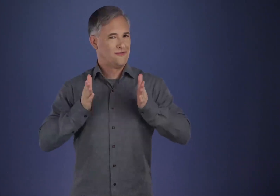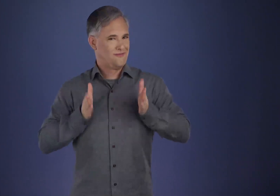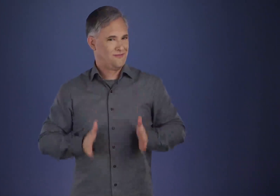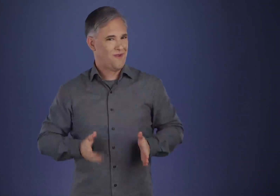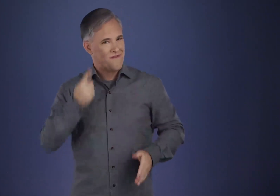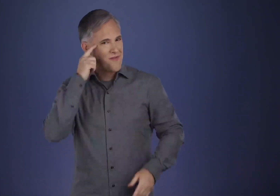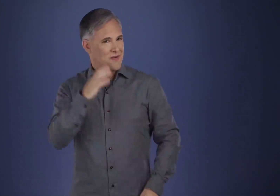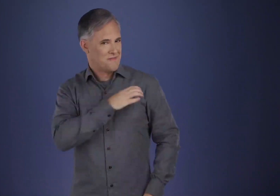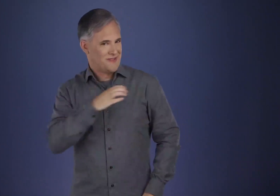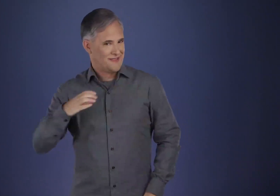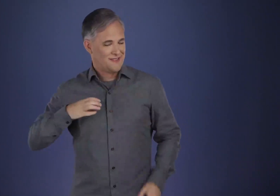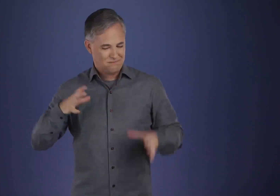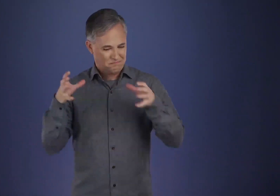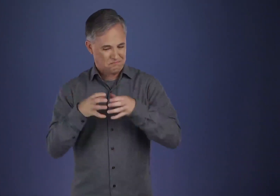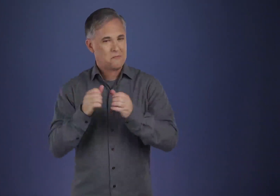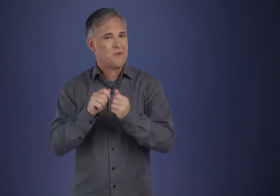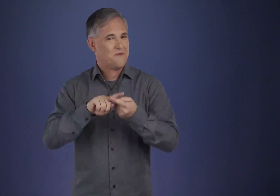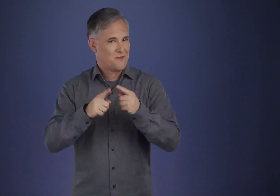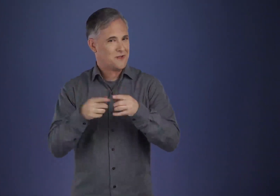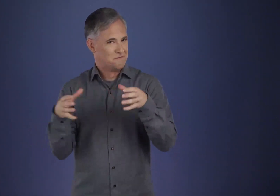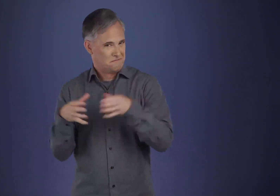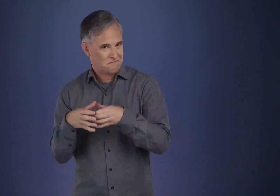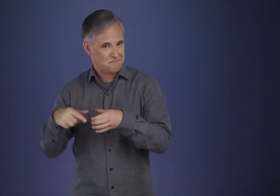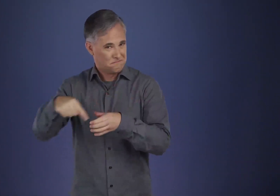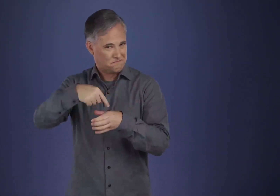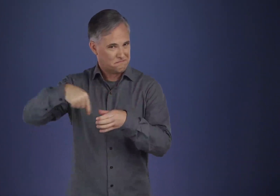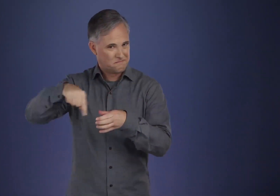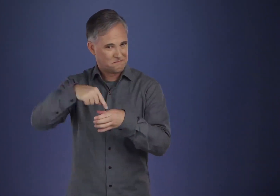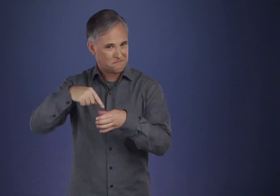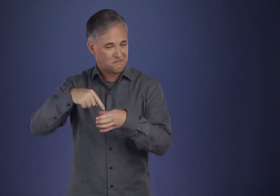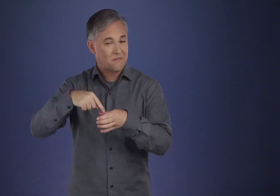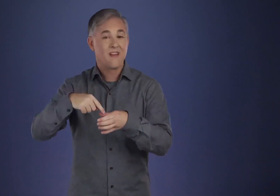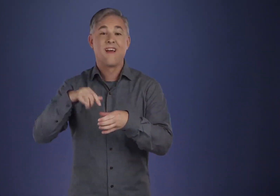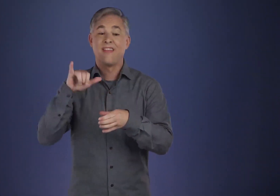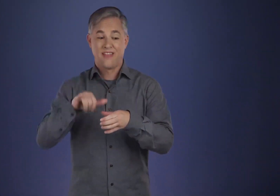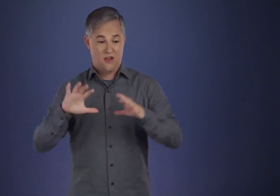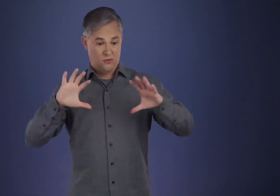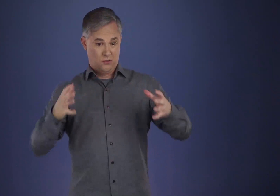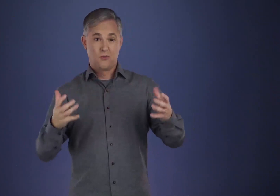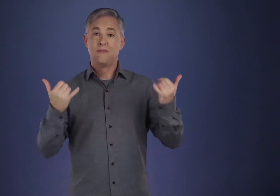At this moment, the benign dictator becomes the chairman of a committee composed of his friends.